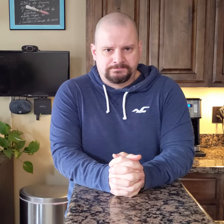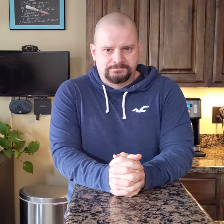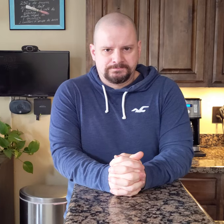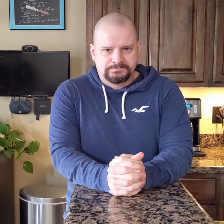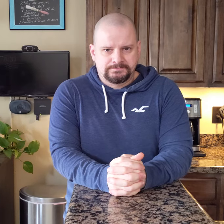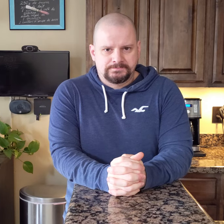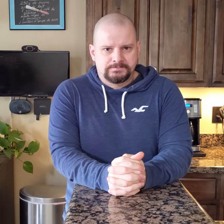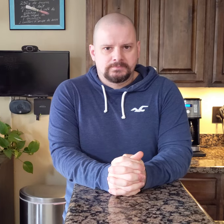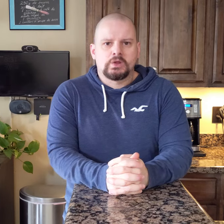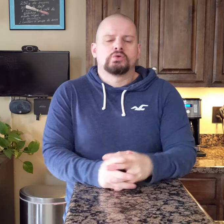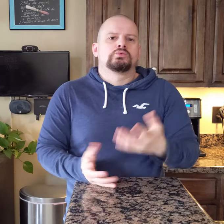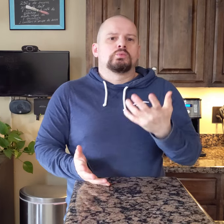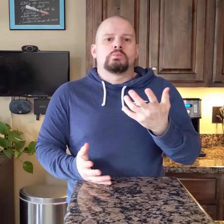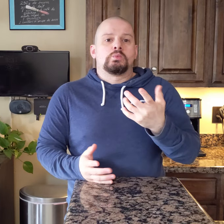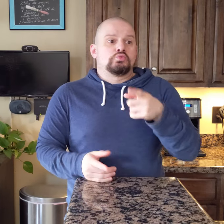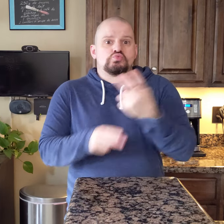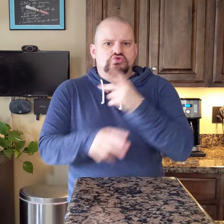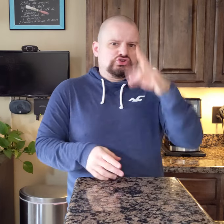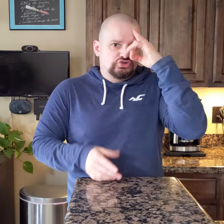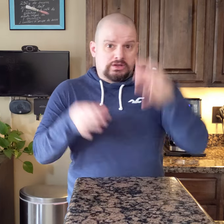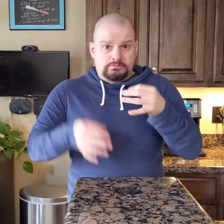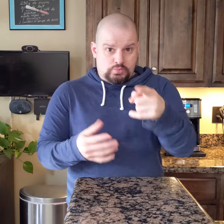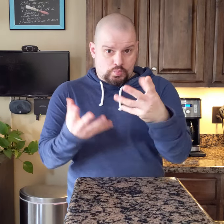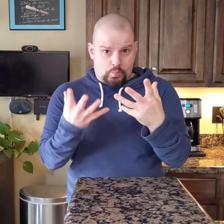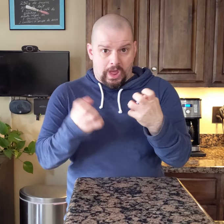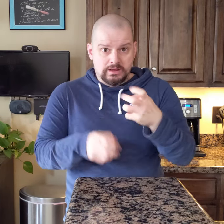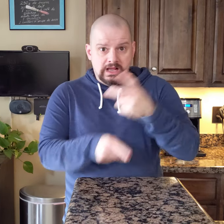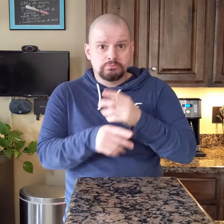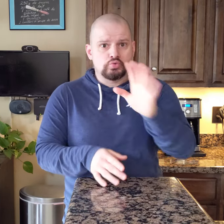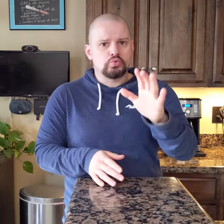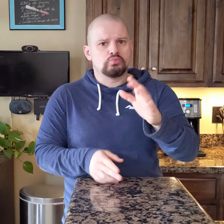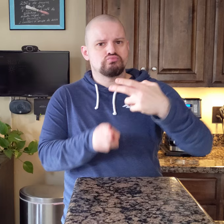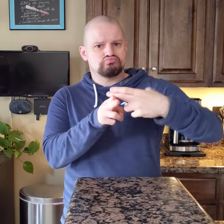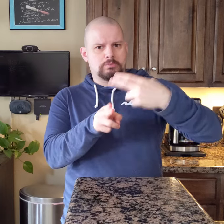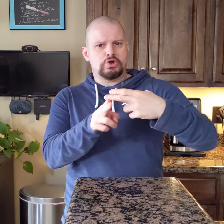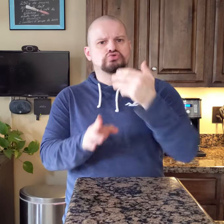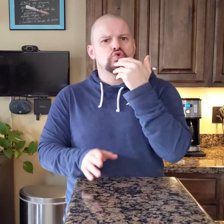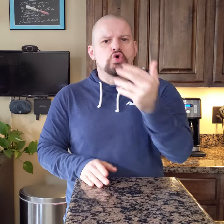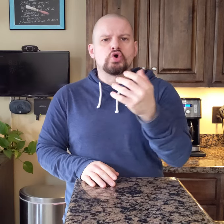You use your judgement to keep your reputation good